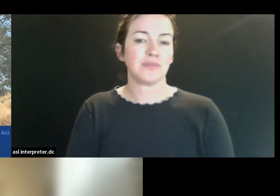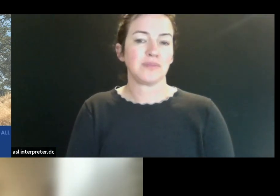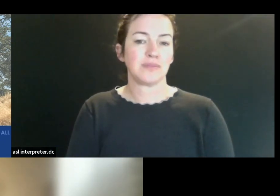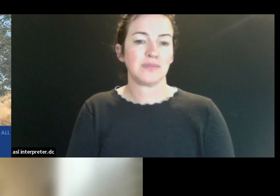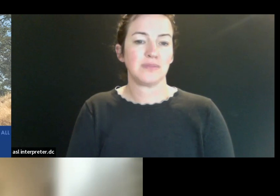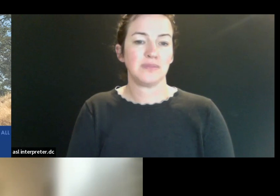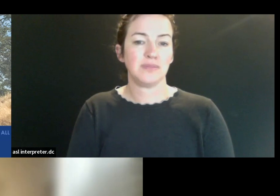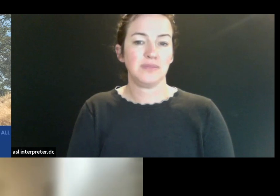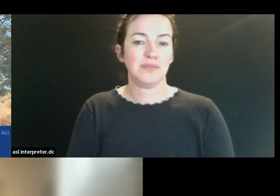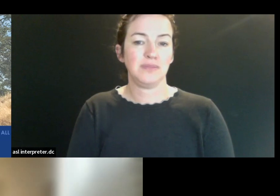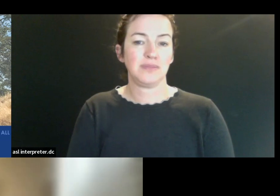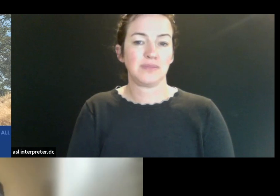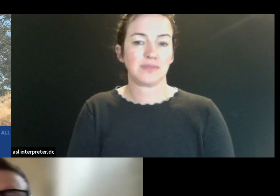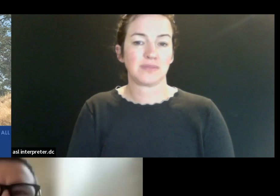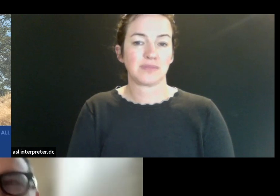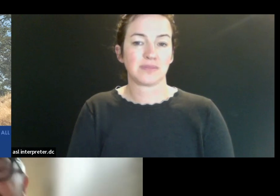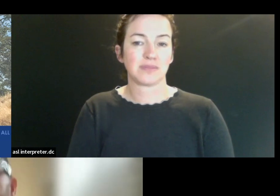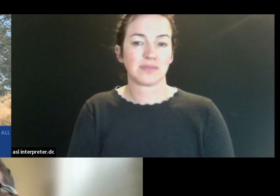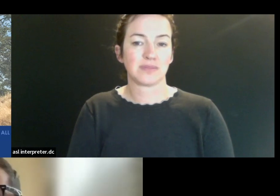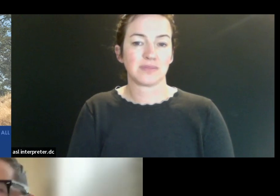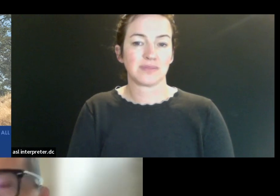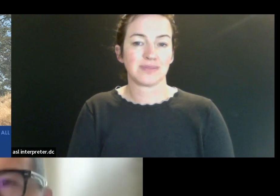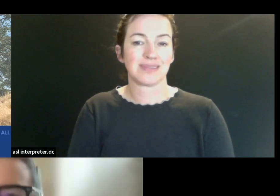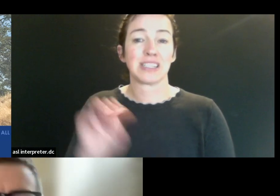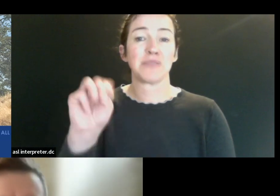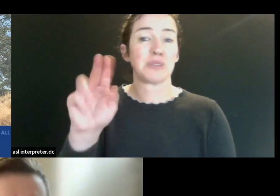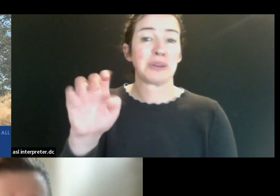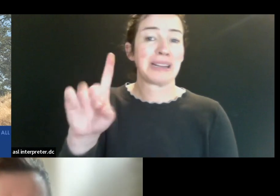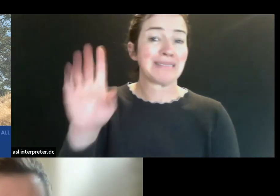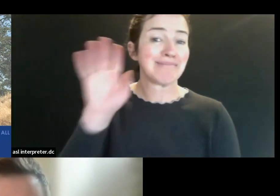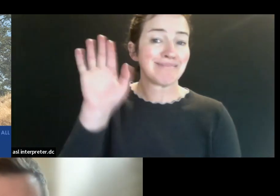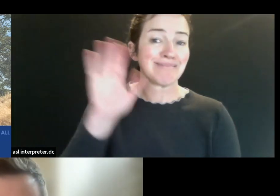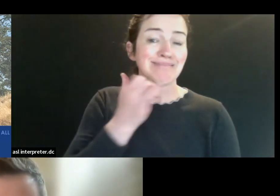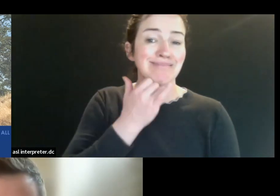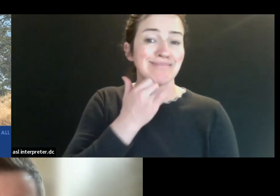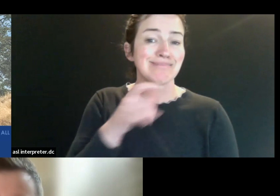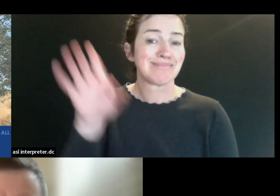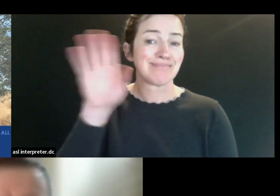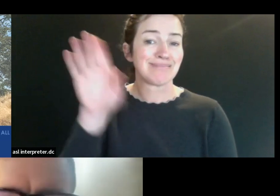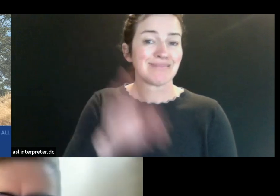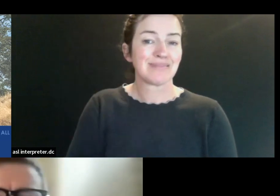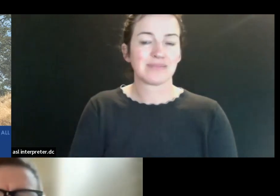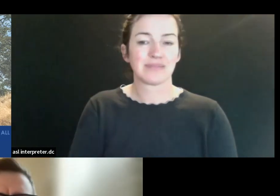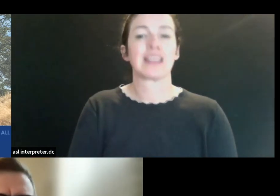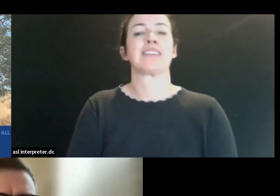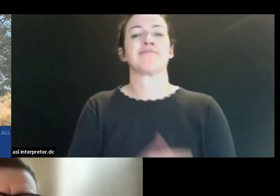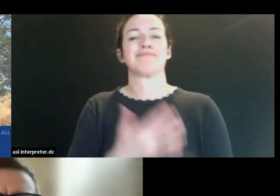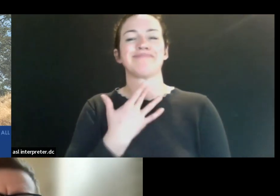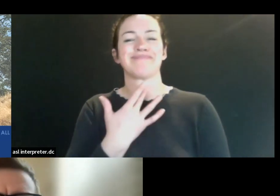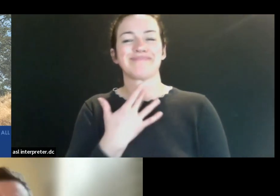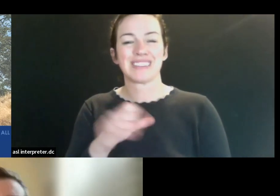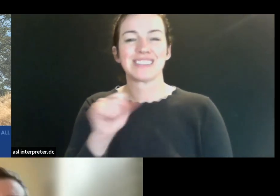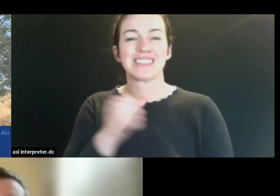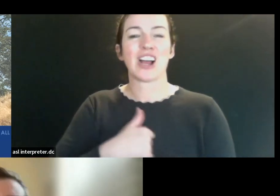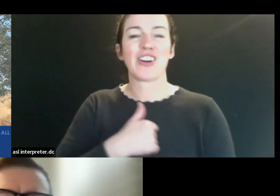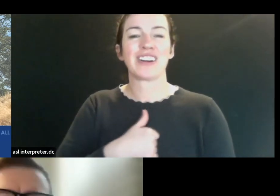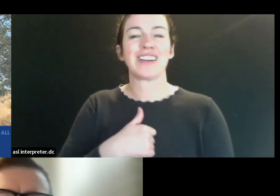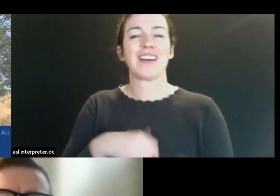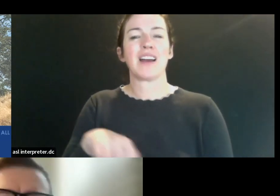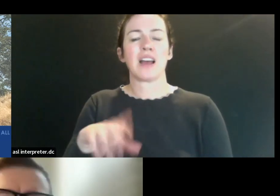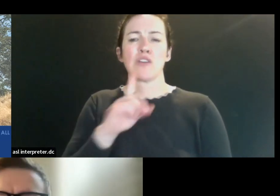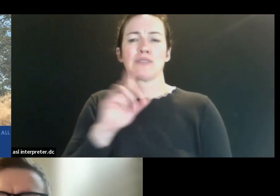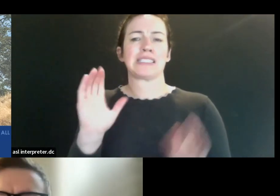muted, Alex, accidentally got muted! Sorry about that. I'd say it's a small sample size.